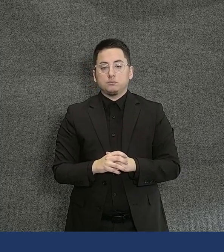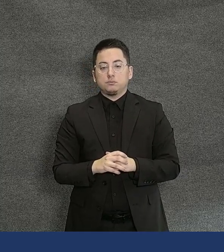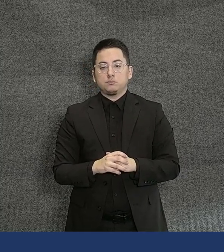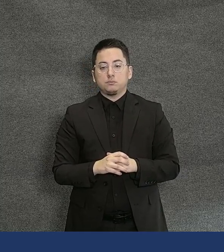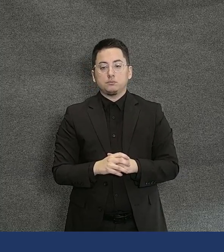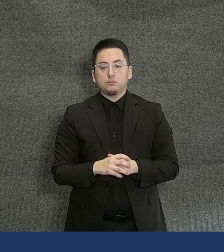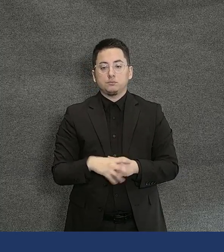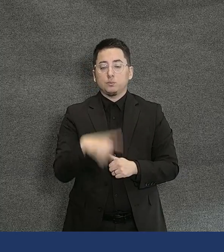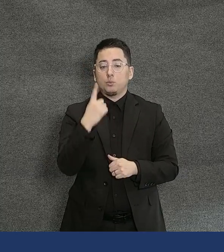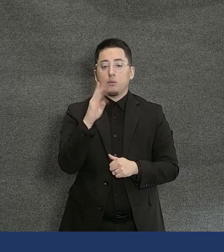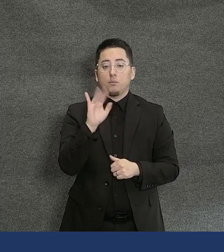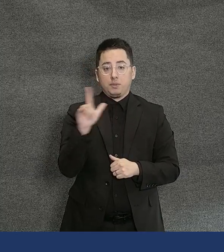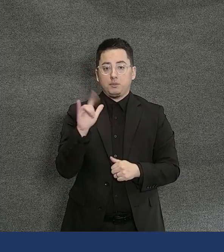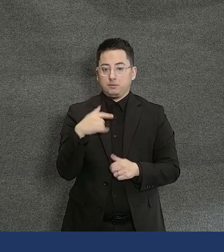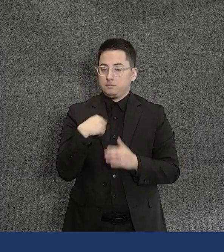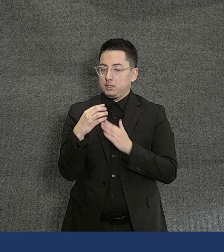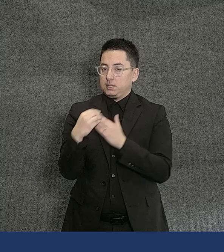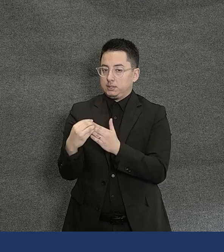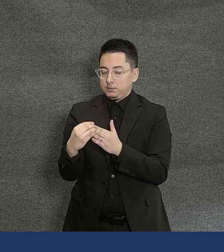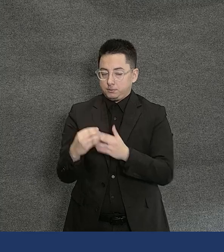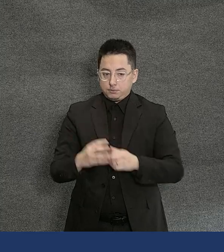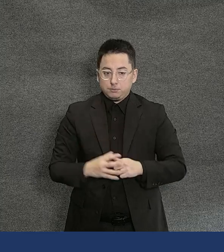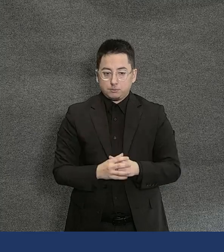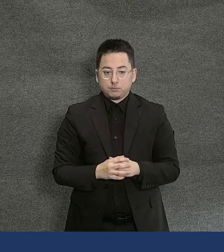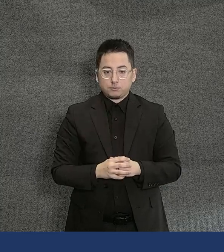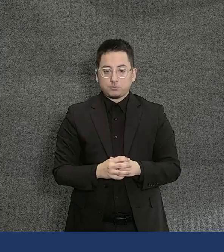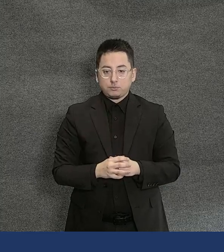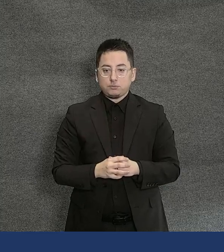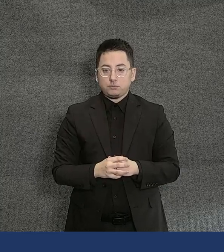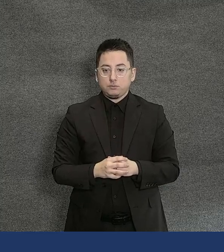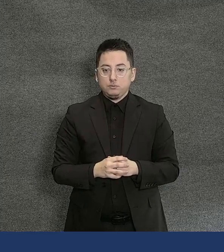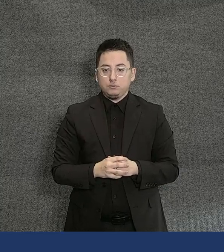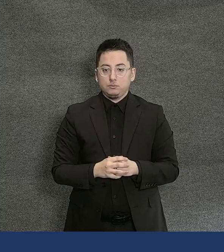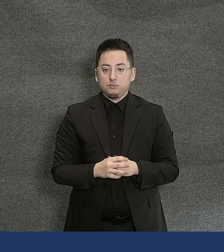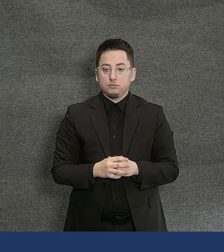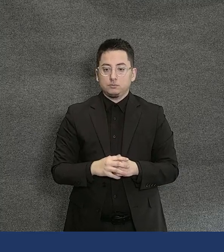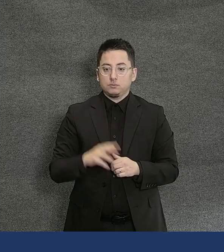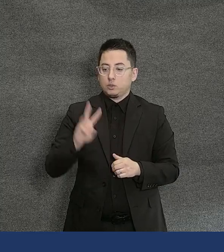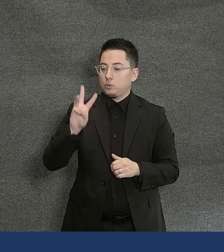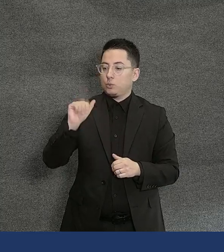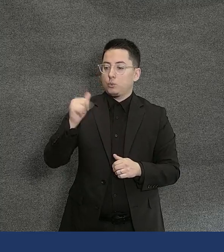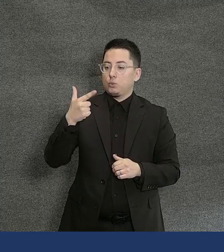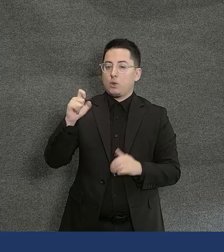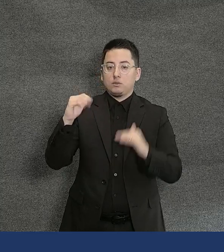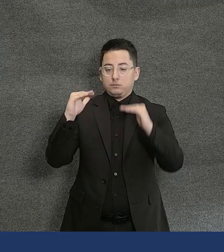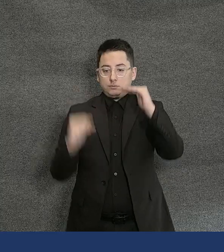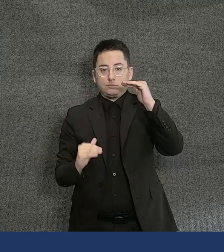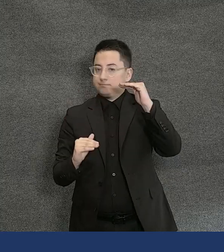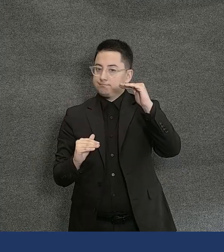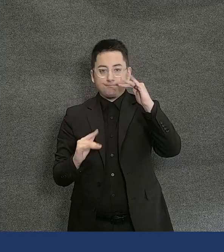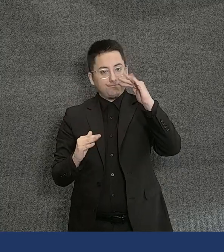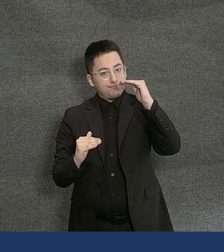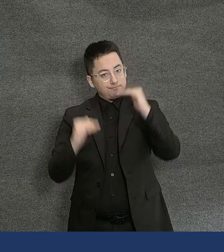is working to address the wage disparities for somebody who does really well in this career